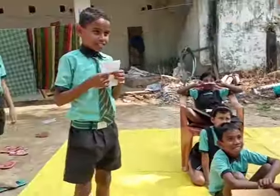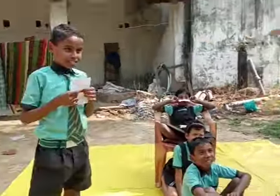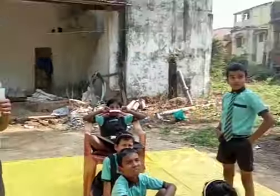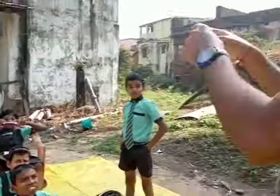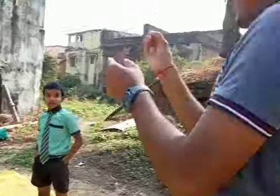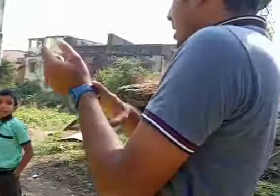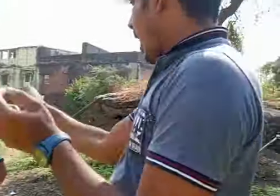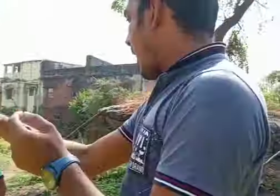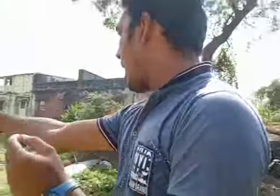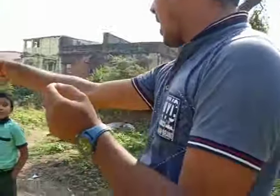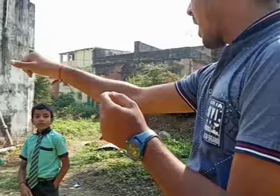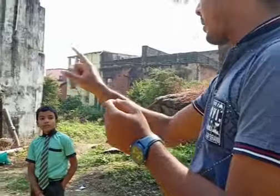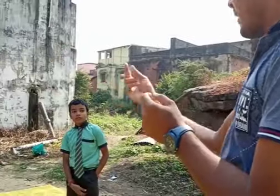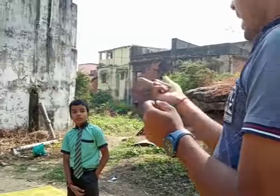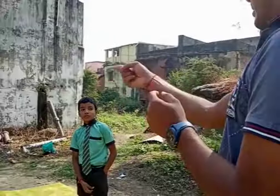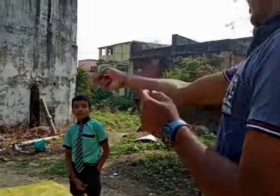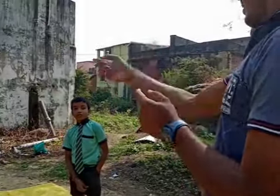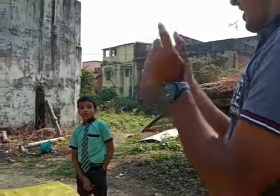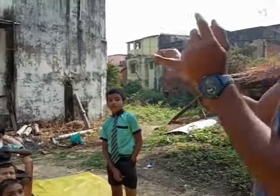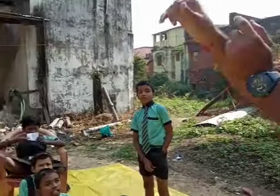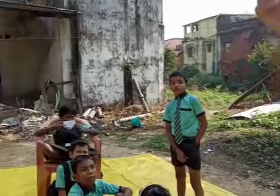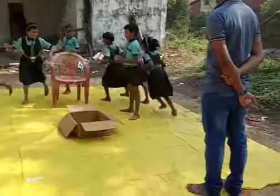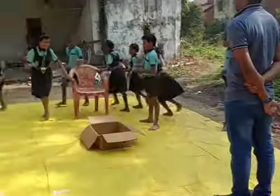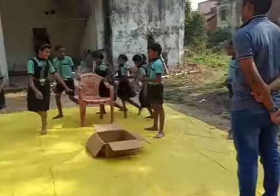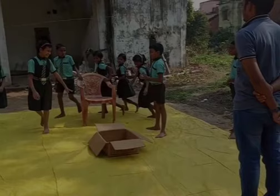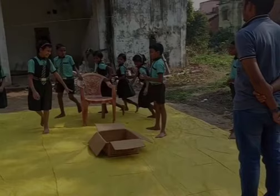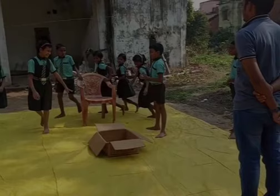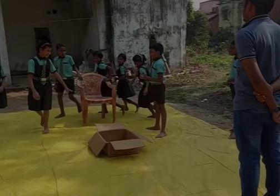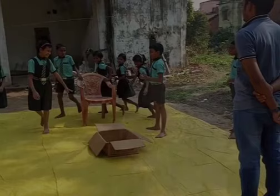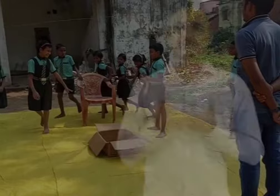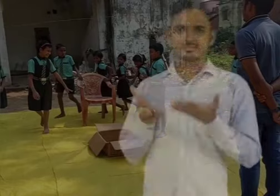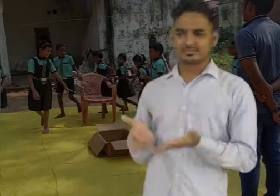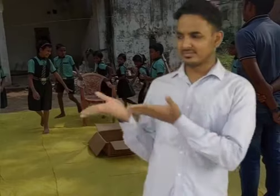using the same topic let us see for